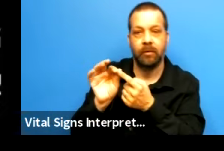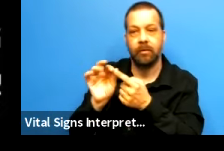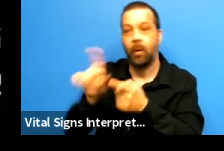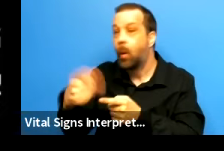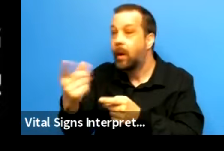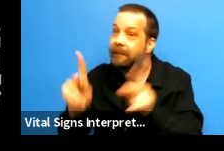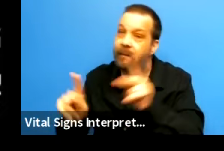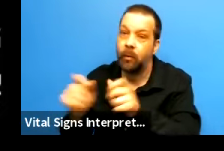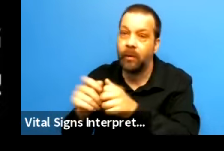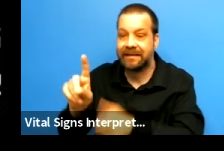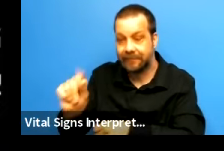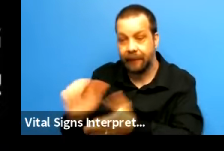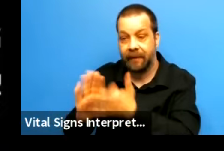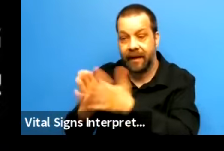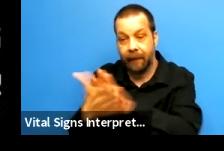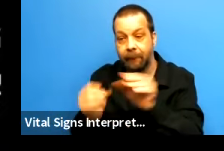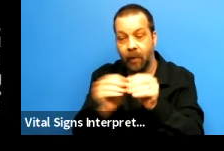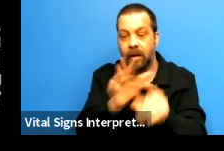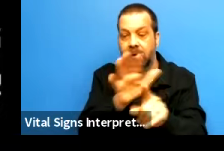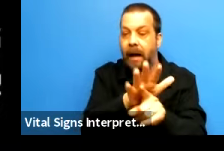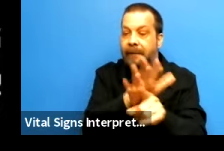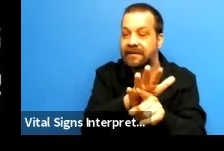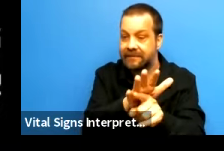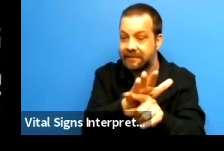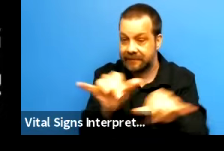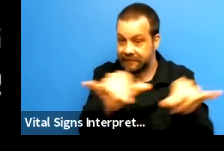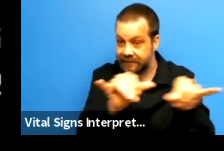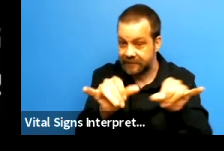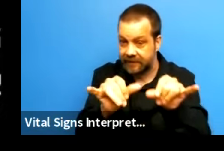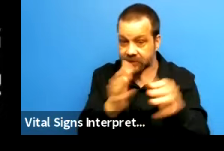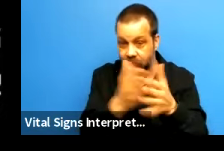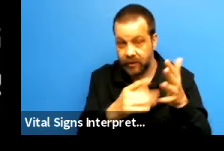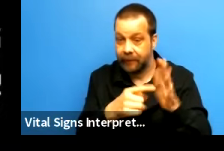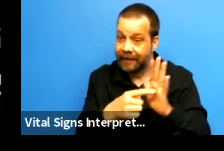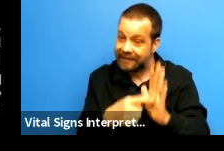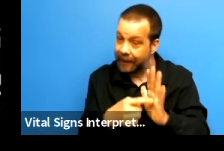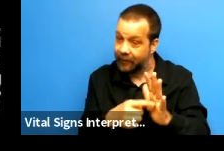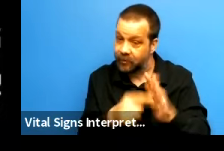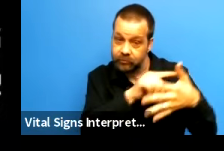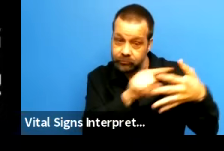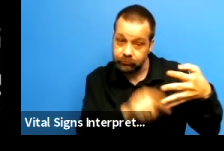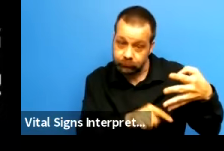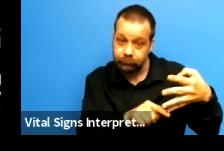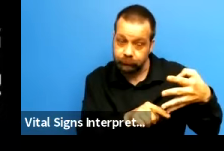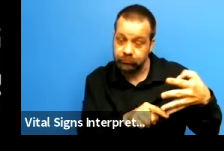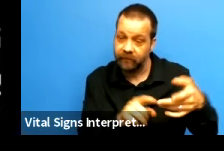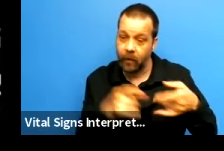have now become more common place. So some of the examples of reasonable modifications to a face mask policy